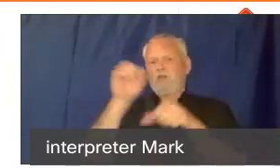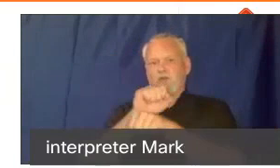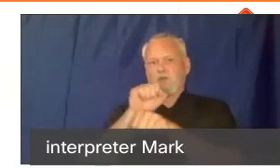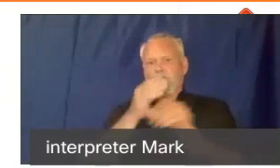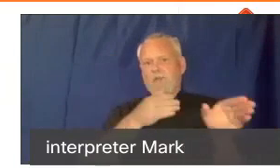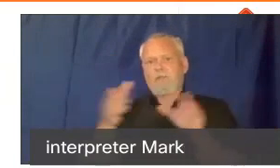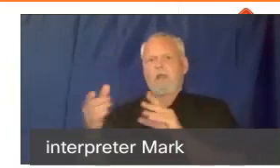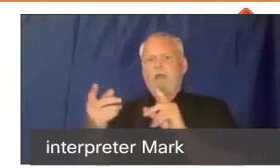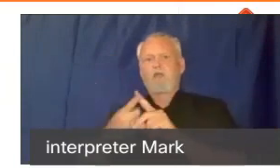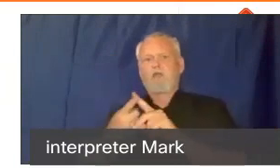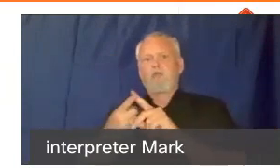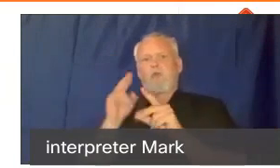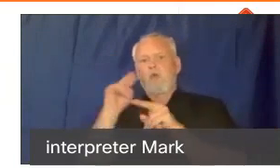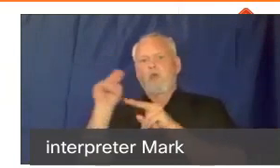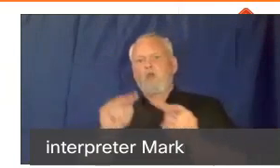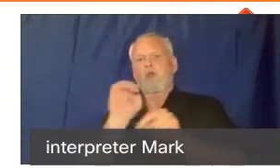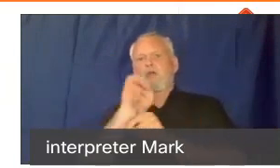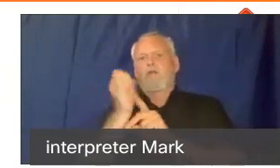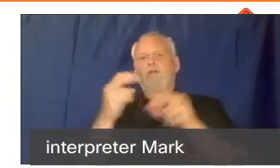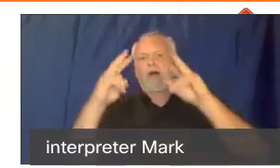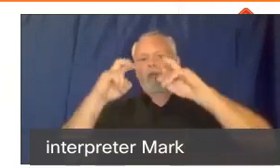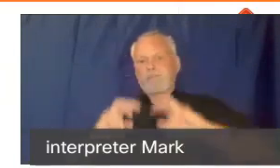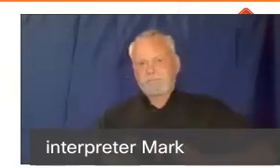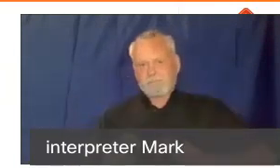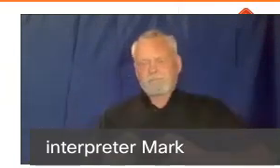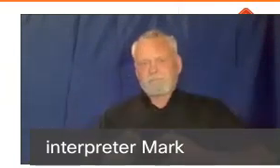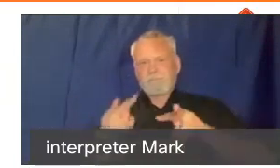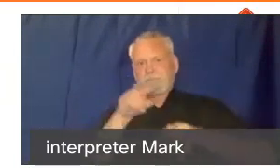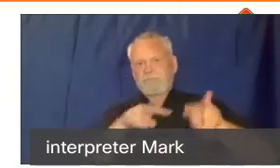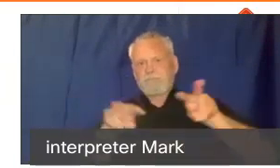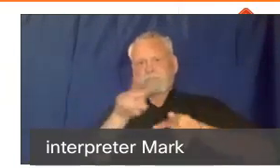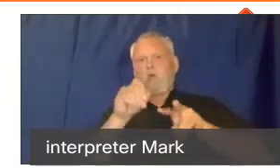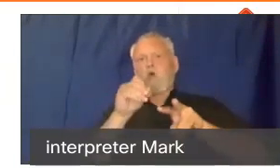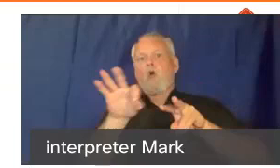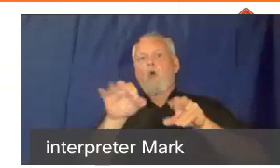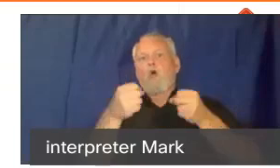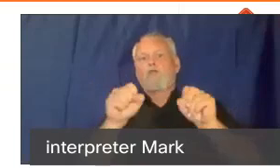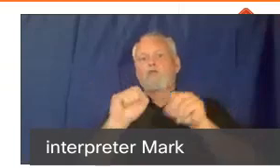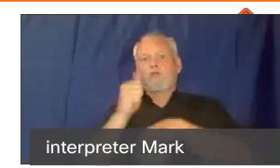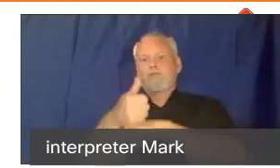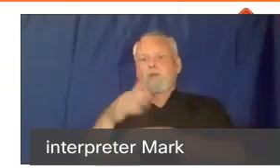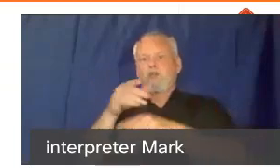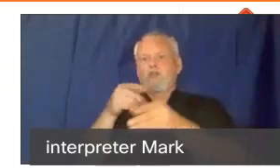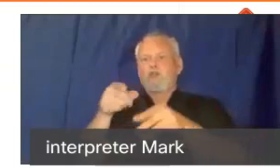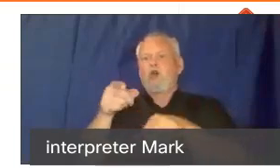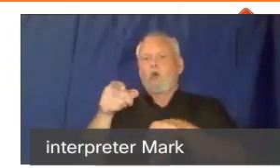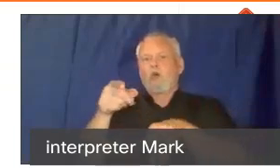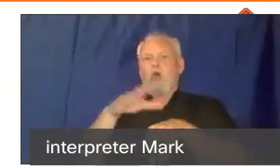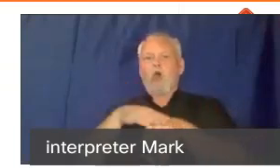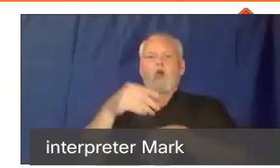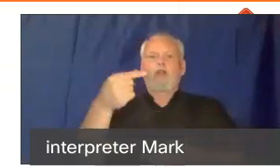To look at an environmental assessment for an offstreet alignment, which is shown on this gray gray line.